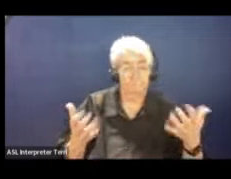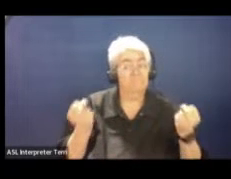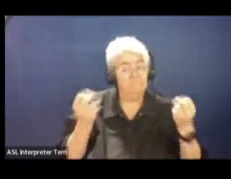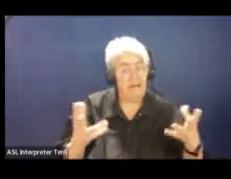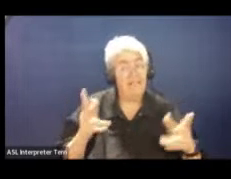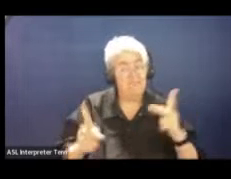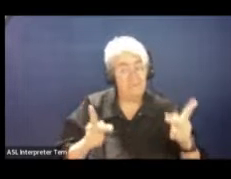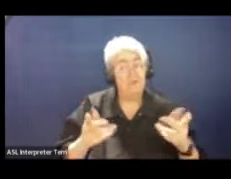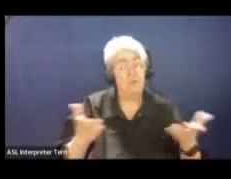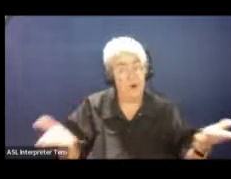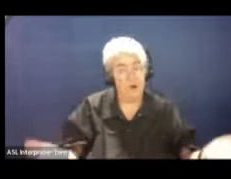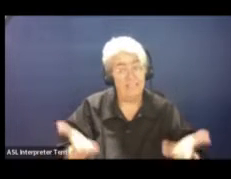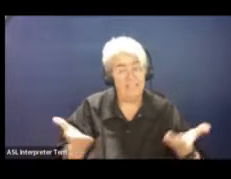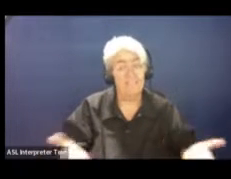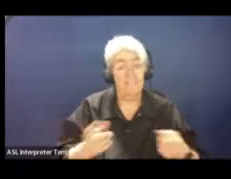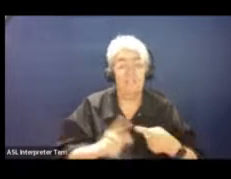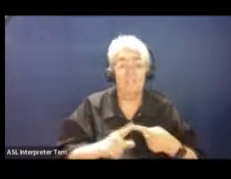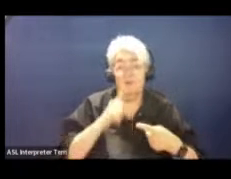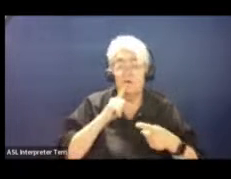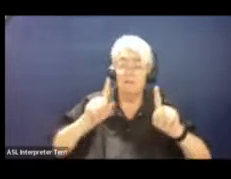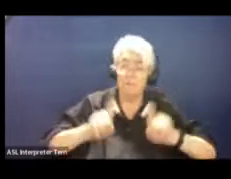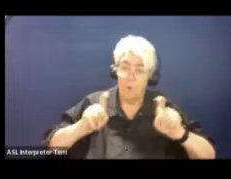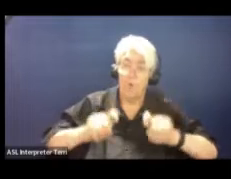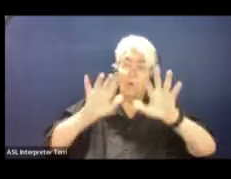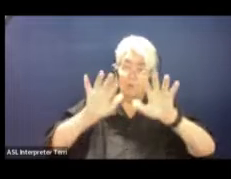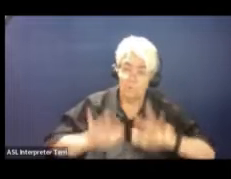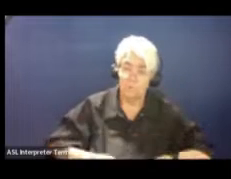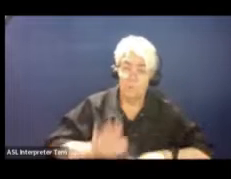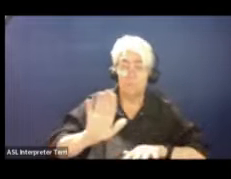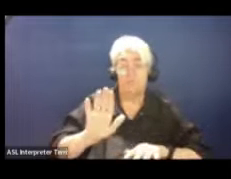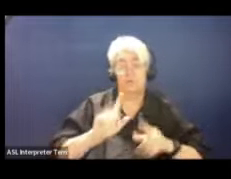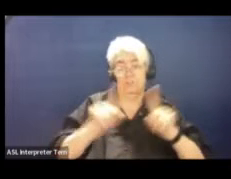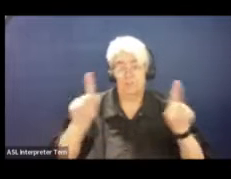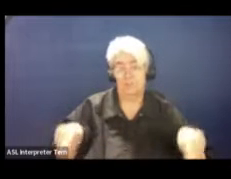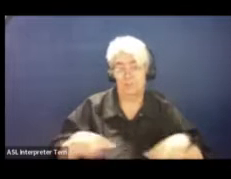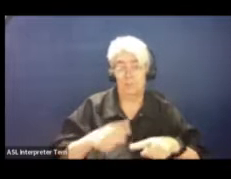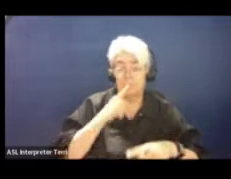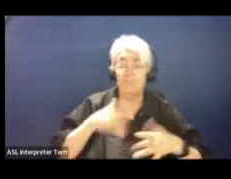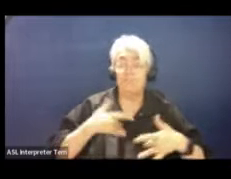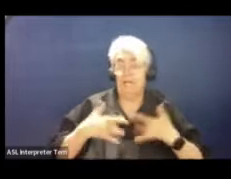see the poll responses on your screen. So we're excited to have a good mix group for this this